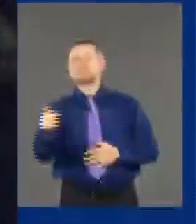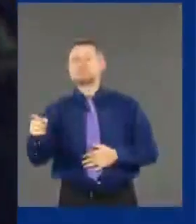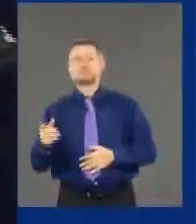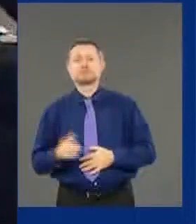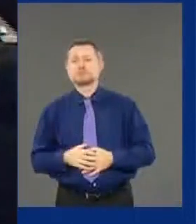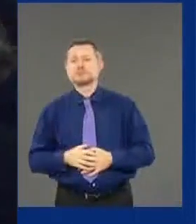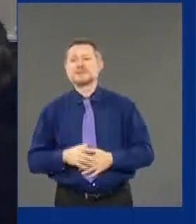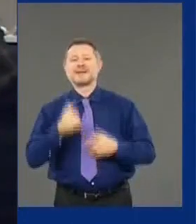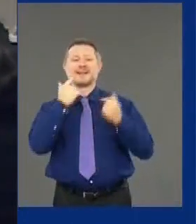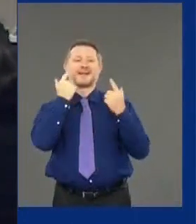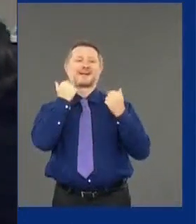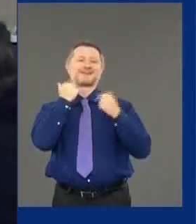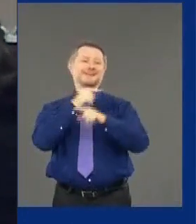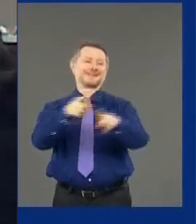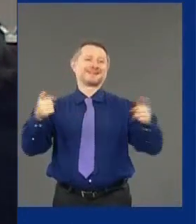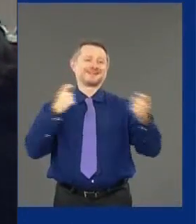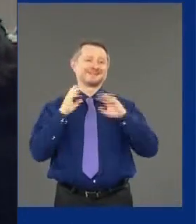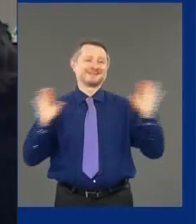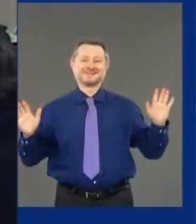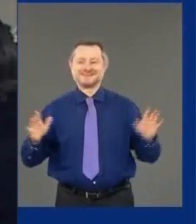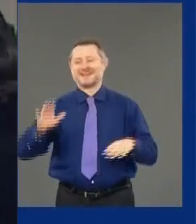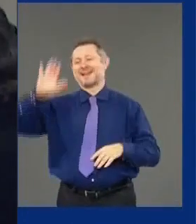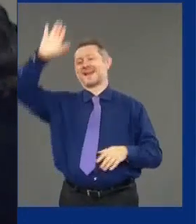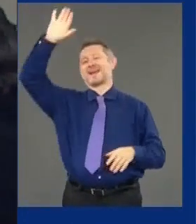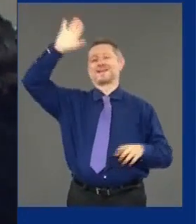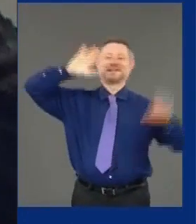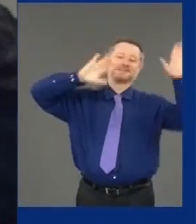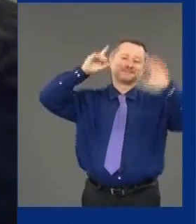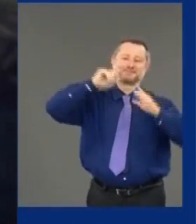ARE WE FEELING LOVING?